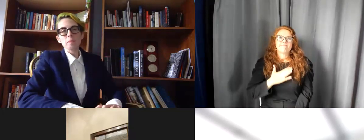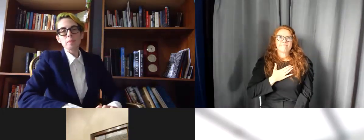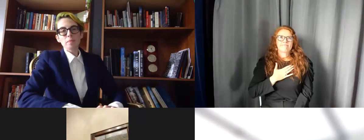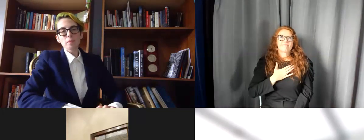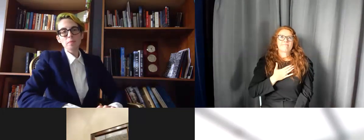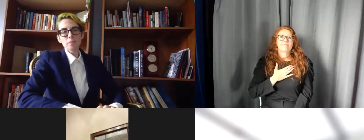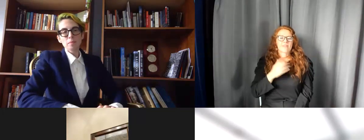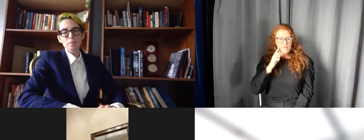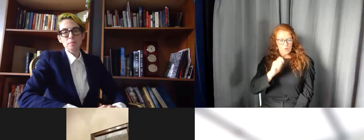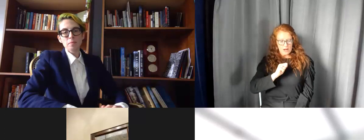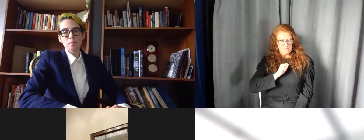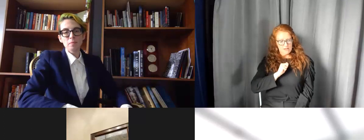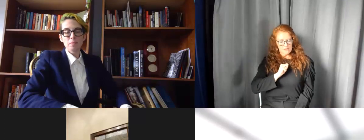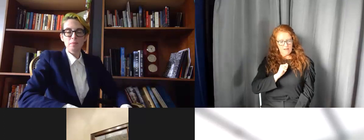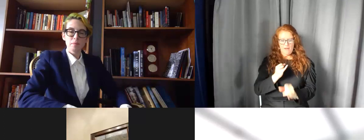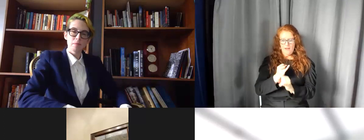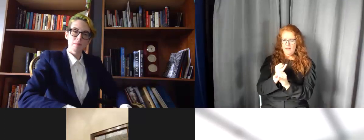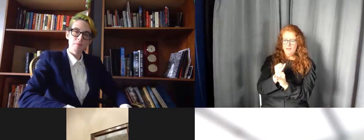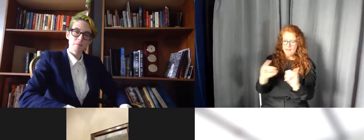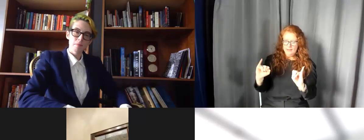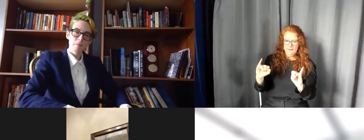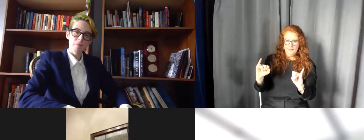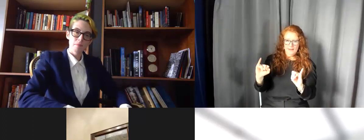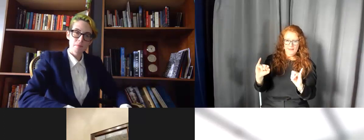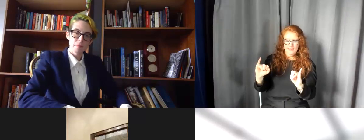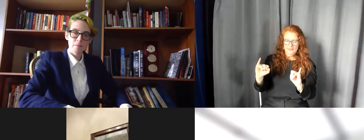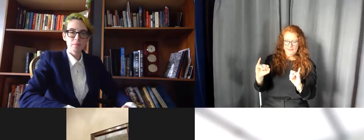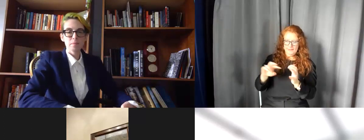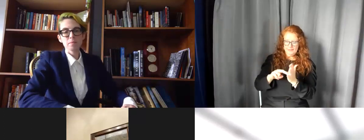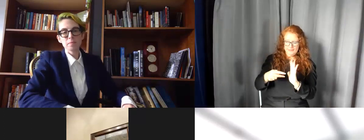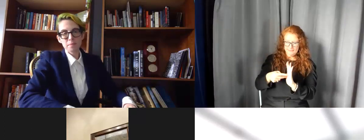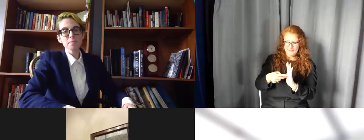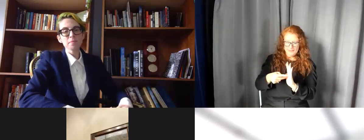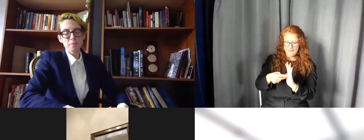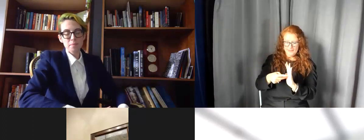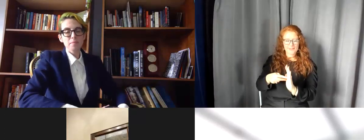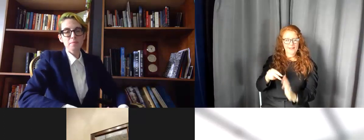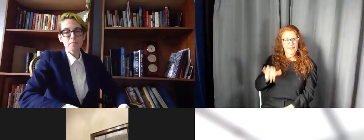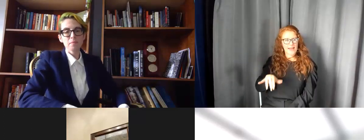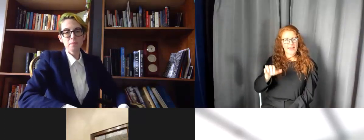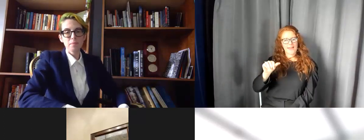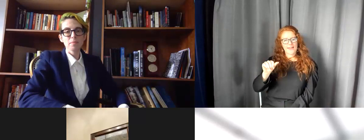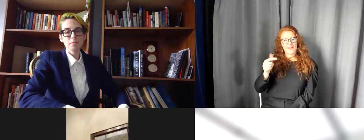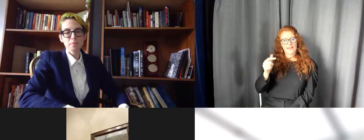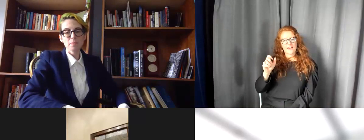Jordan Radford: that independence is having having that agency on that that control